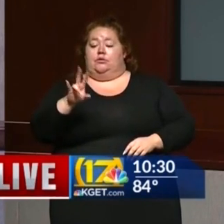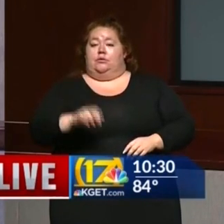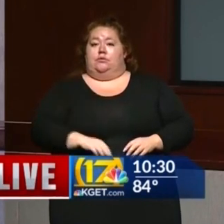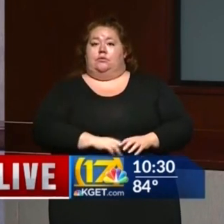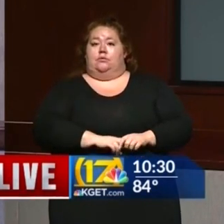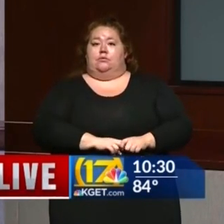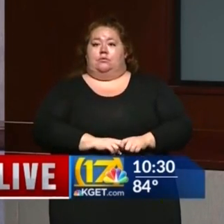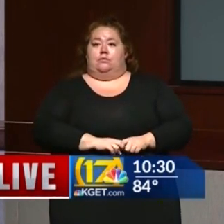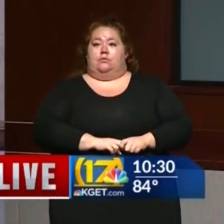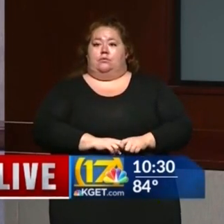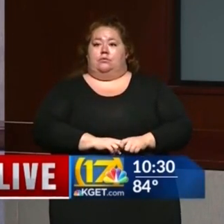CHANNEL 29?